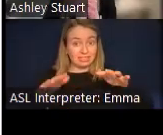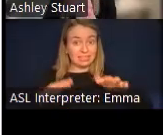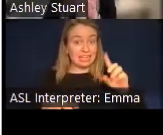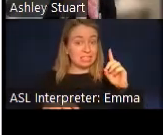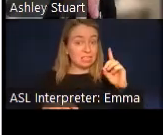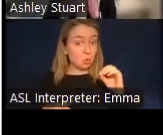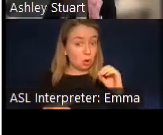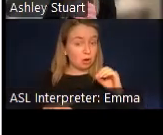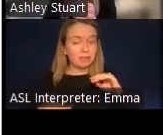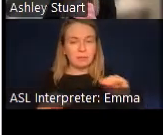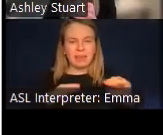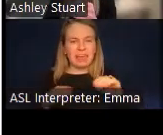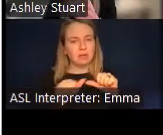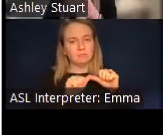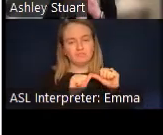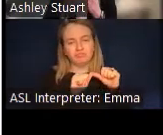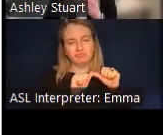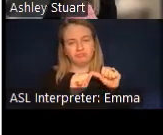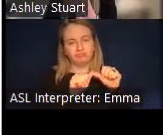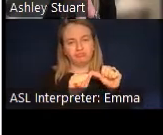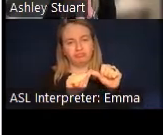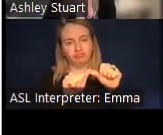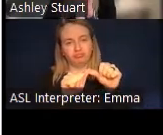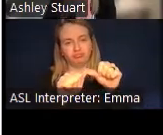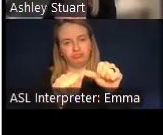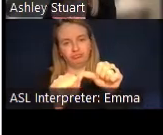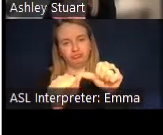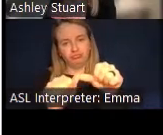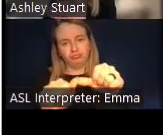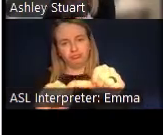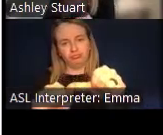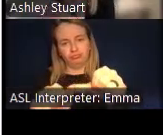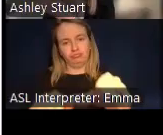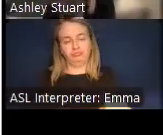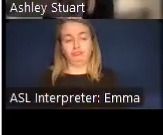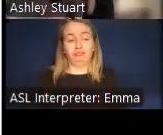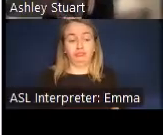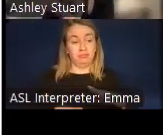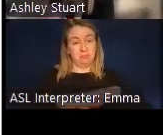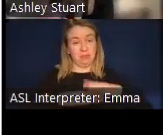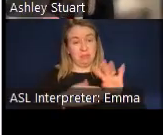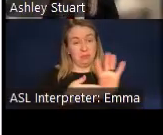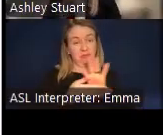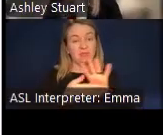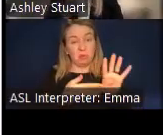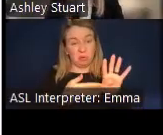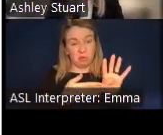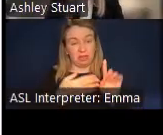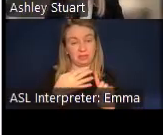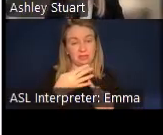really persistent and are present consistently for a minimum of four weeks in young children.